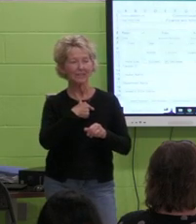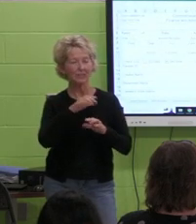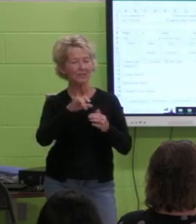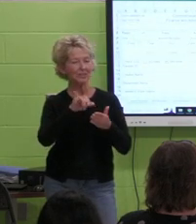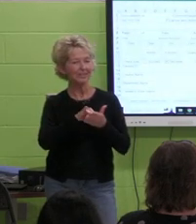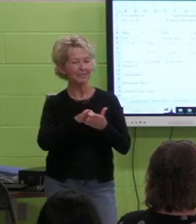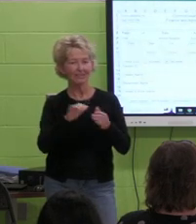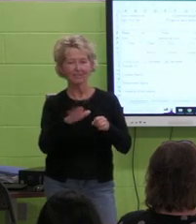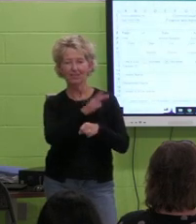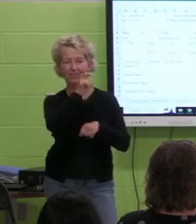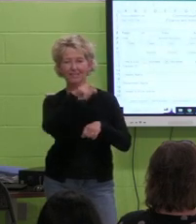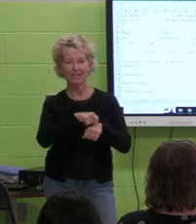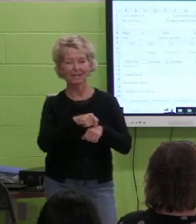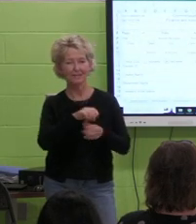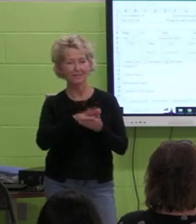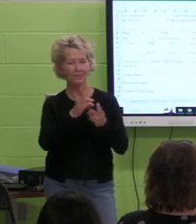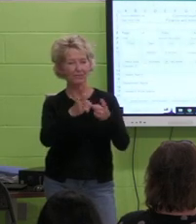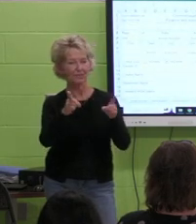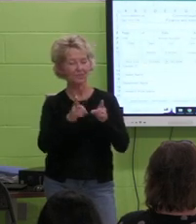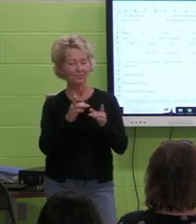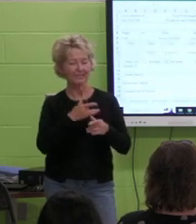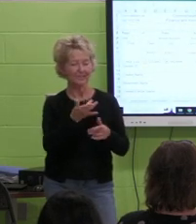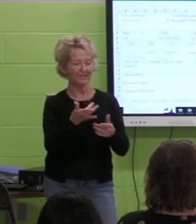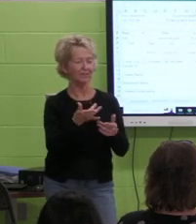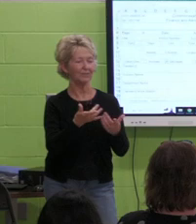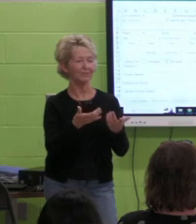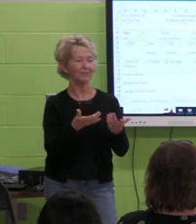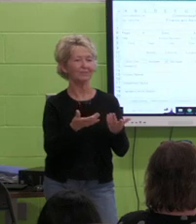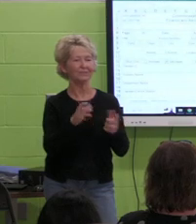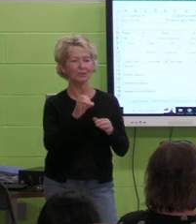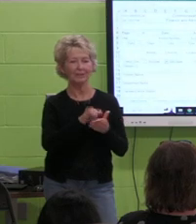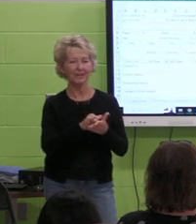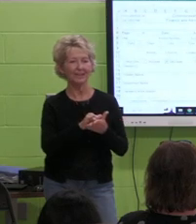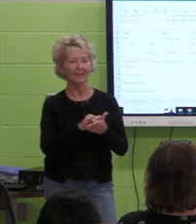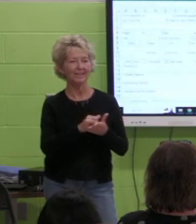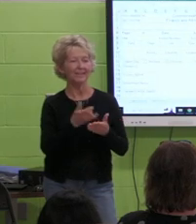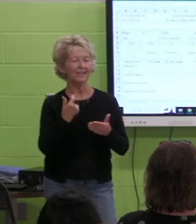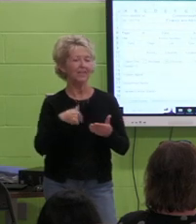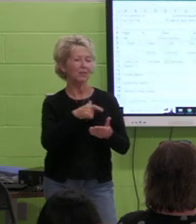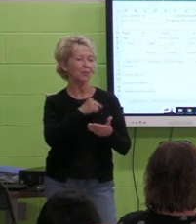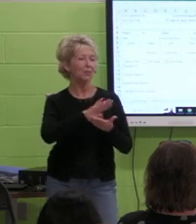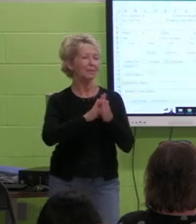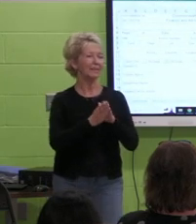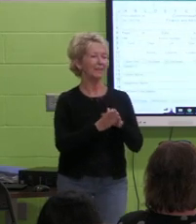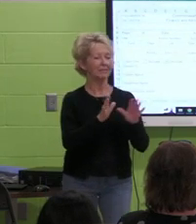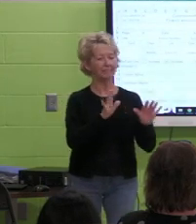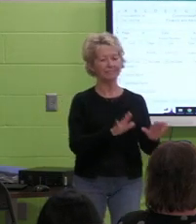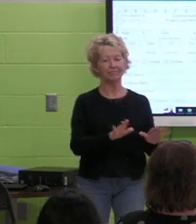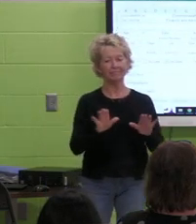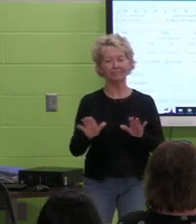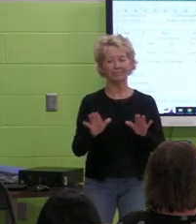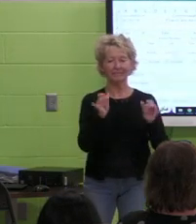school districts do you get complacent you get stuck in your ways and then things happen and